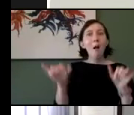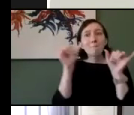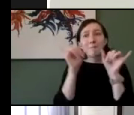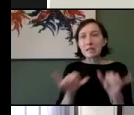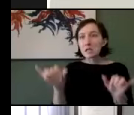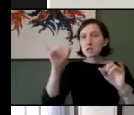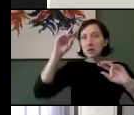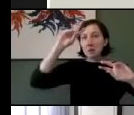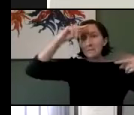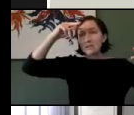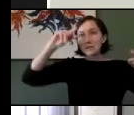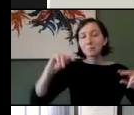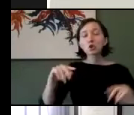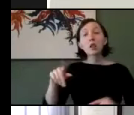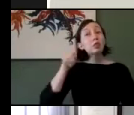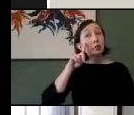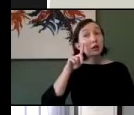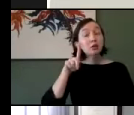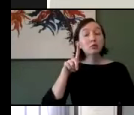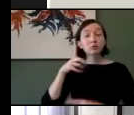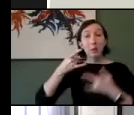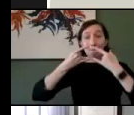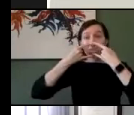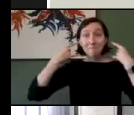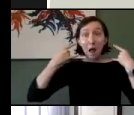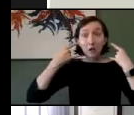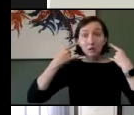that wearing a mask does not raise the carbon dioxide,